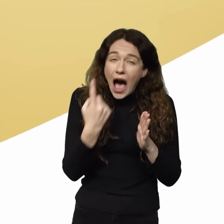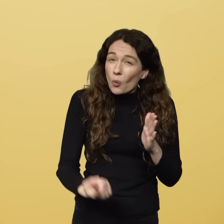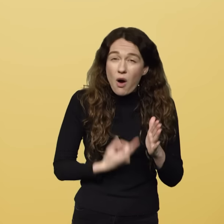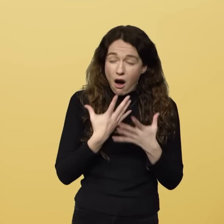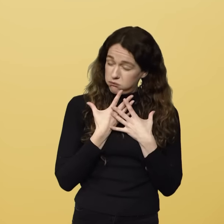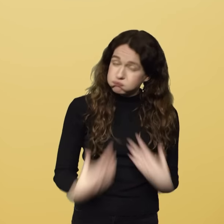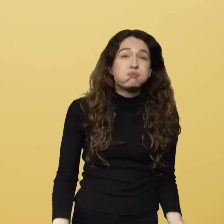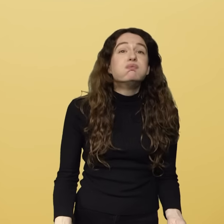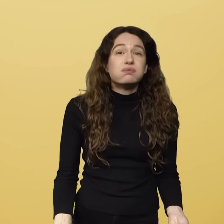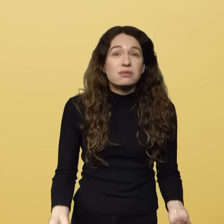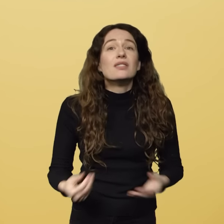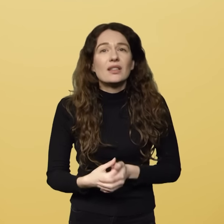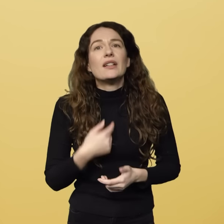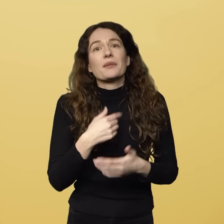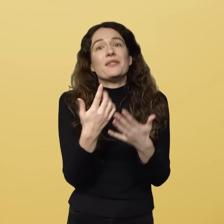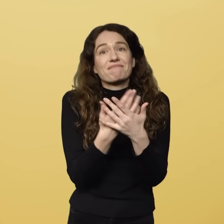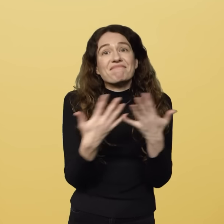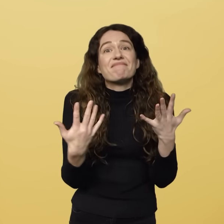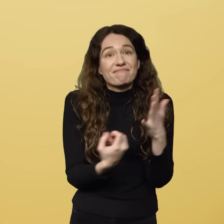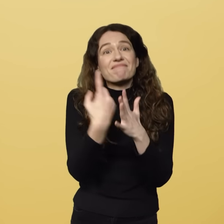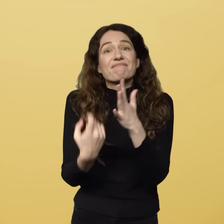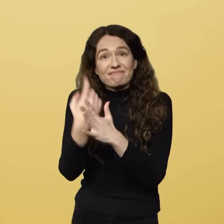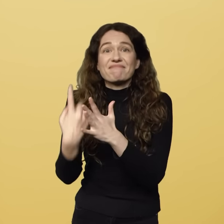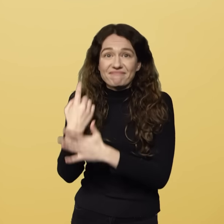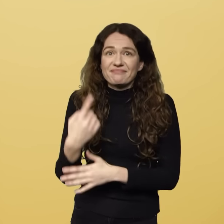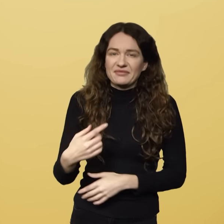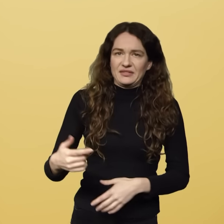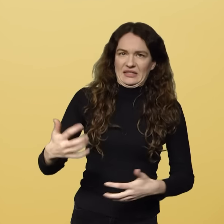I've had multiple occasions where I've been called out for using accessible toilets.